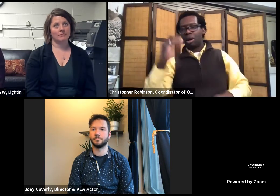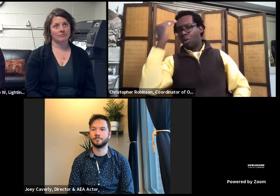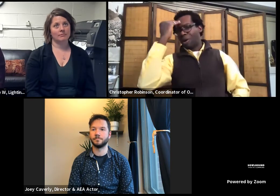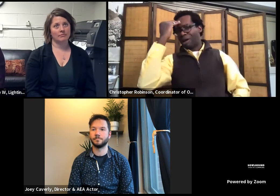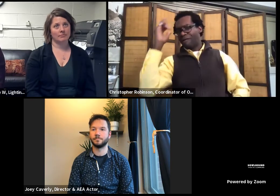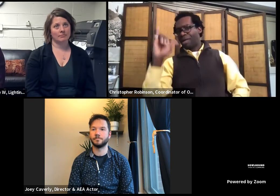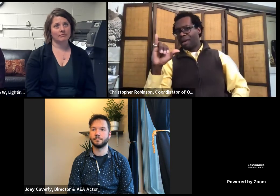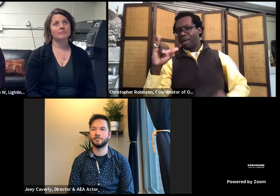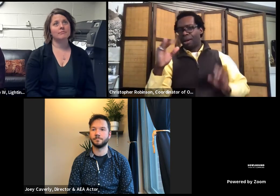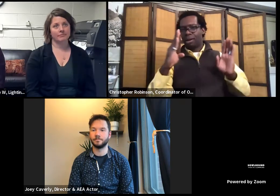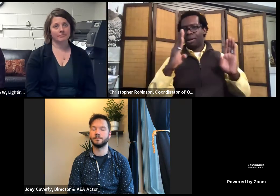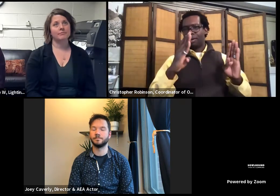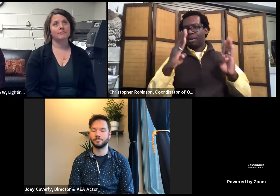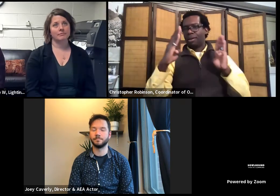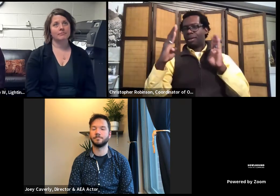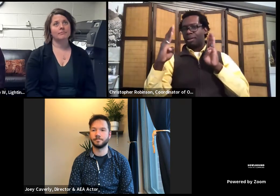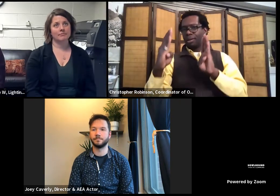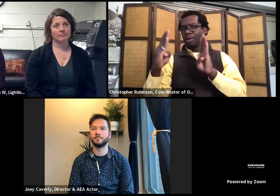so it's important to use that time to be aware of that